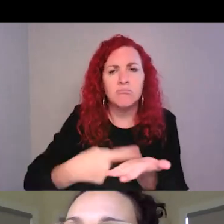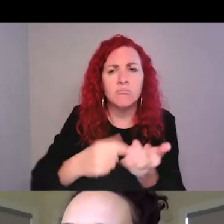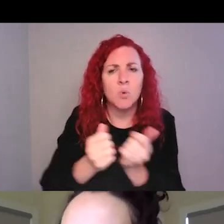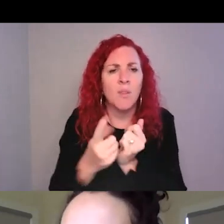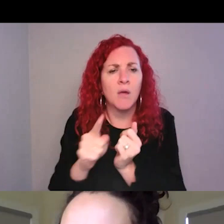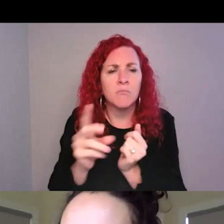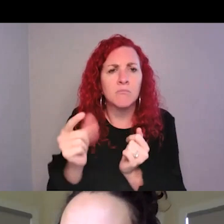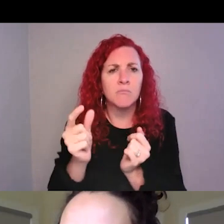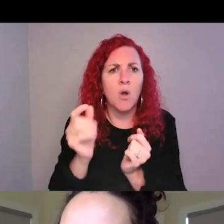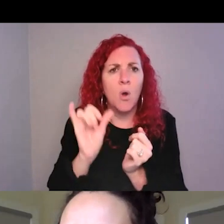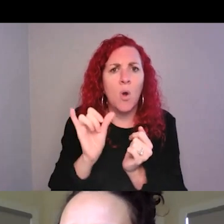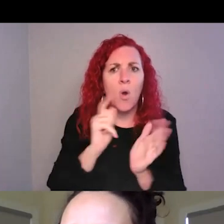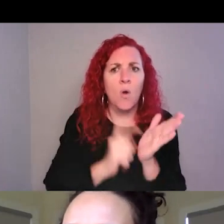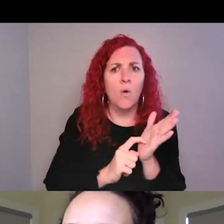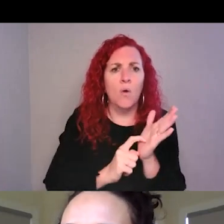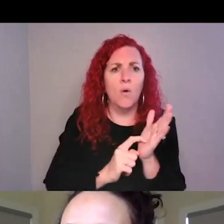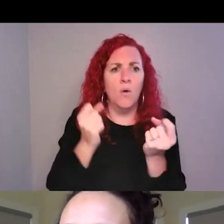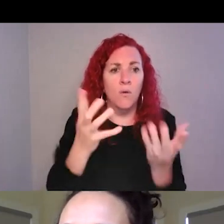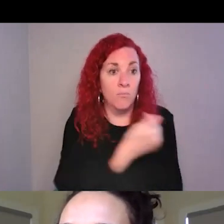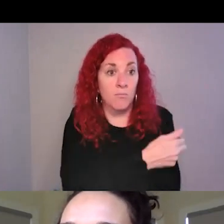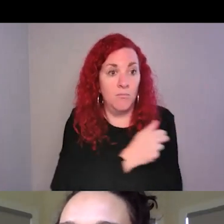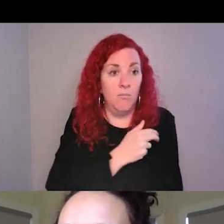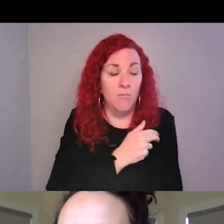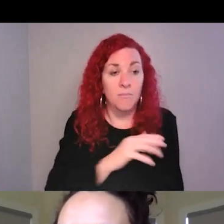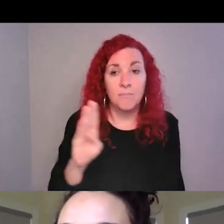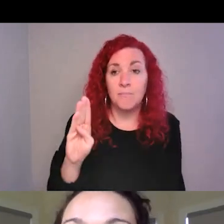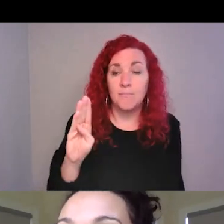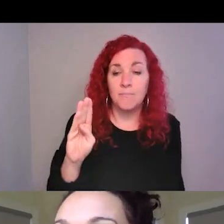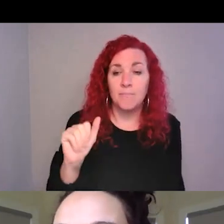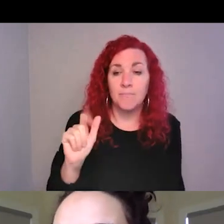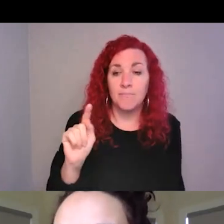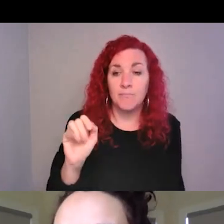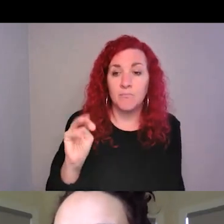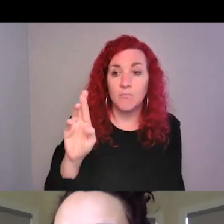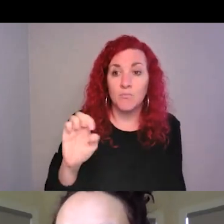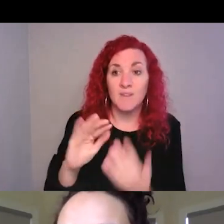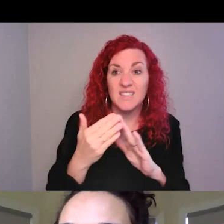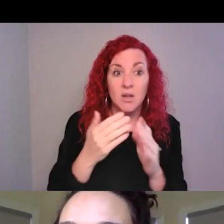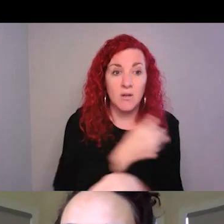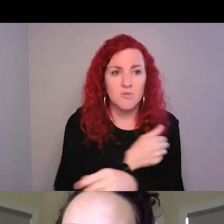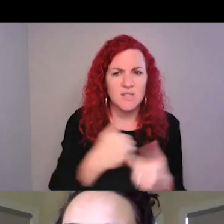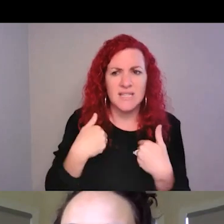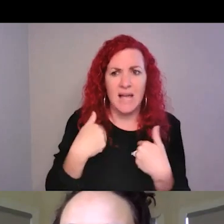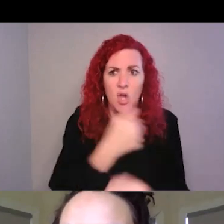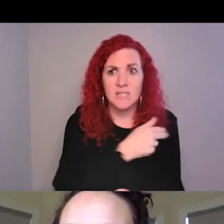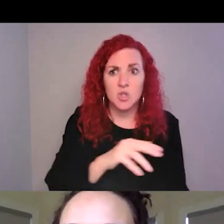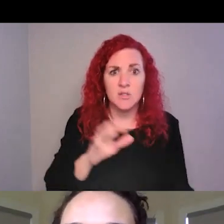MANY OF THE HOSPITALS HAD HOSPITALS IN OTHER AREAS OF THE STATE, IN PARTICULAR CENTRAL MARYLAND.